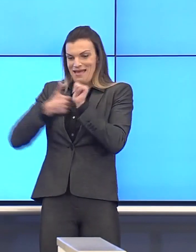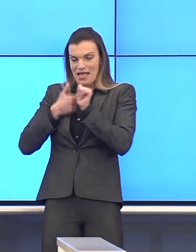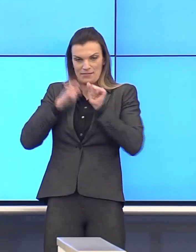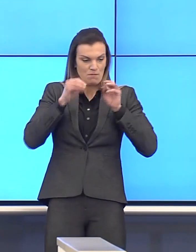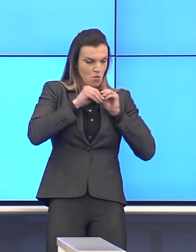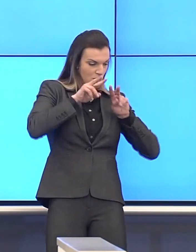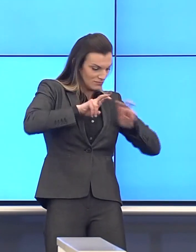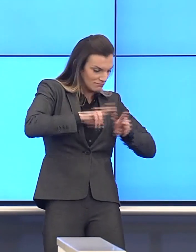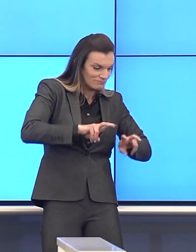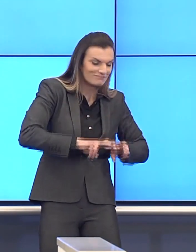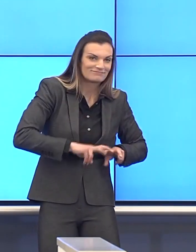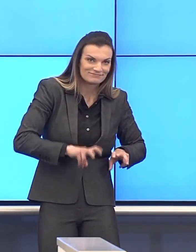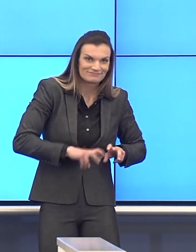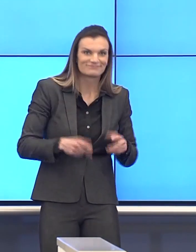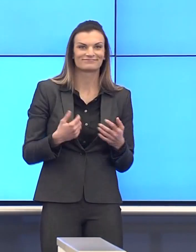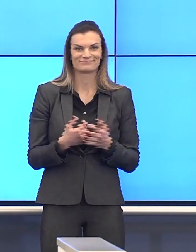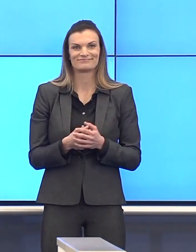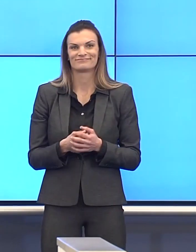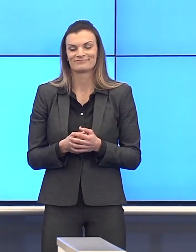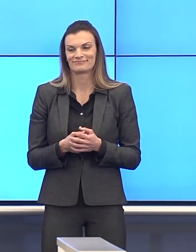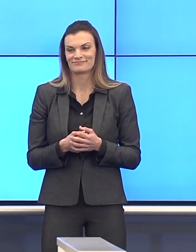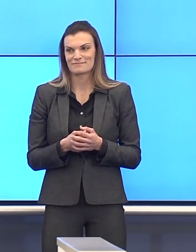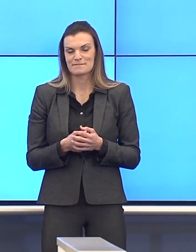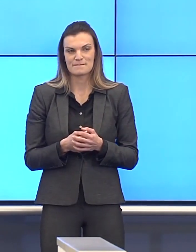TELL YOU THAT, WE HAVE TO LOOK AT THE CONTEXT. AND WE'LL CONTINUE TO DO THAT